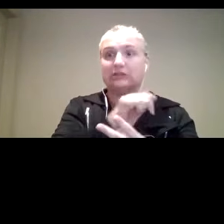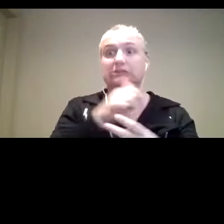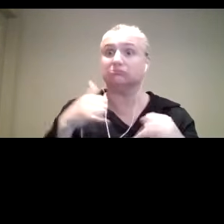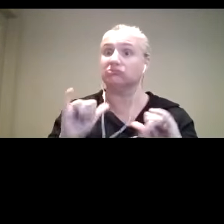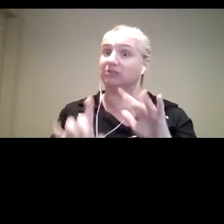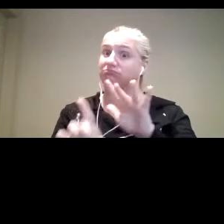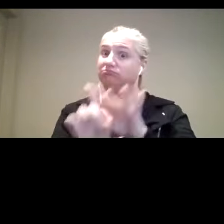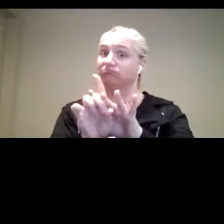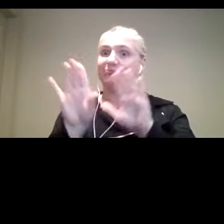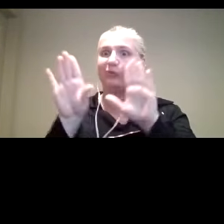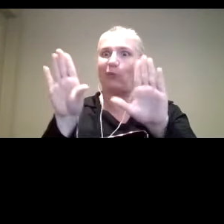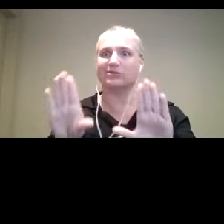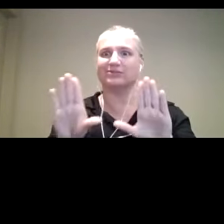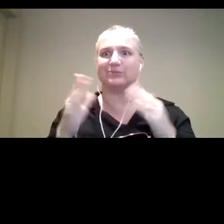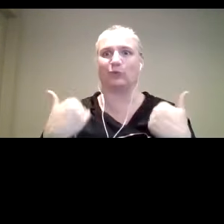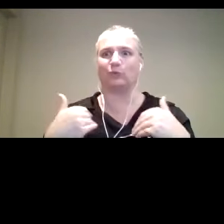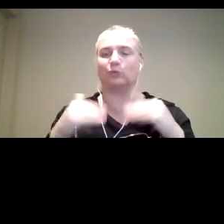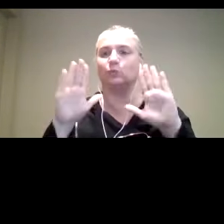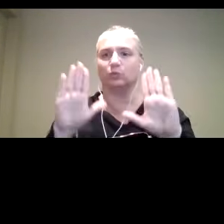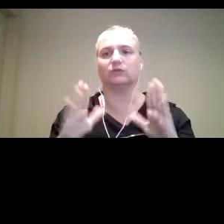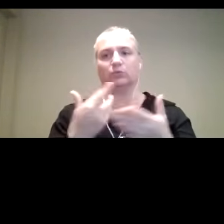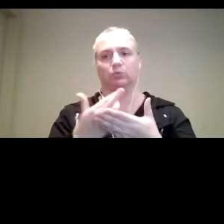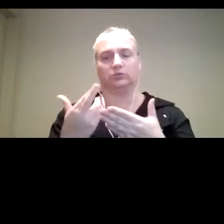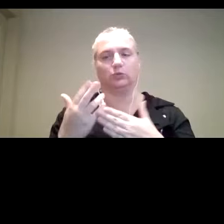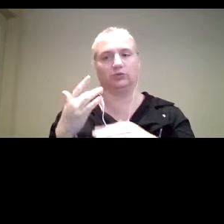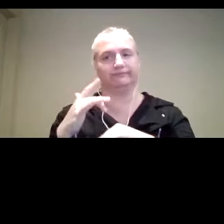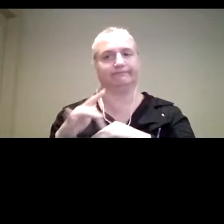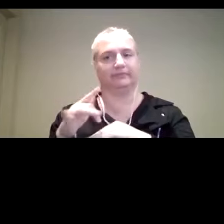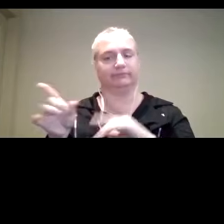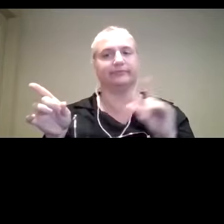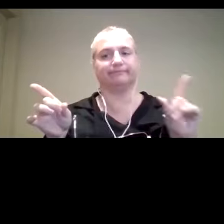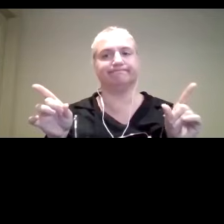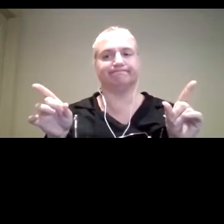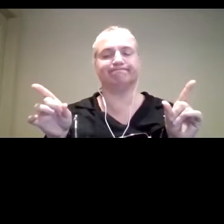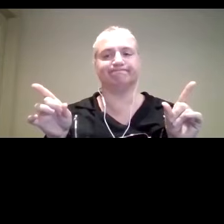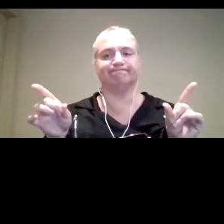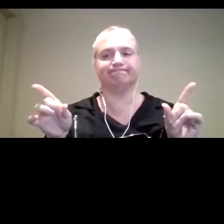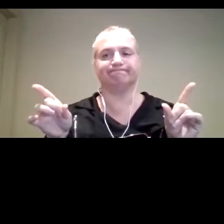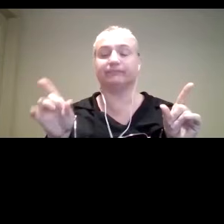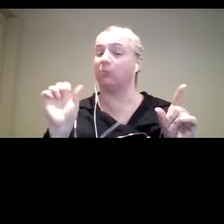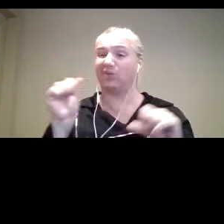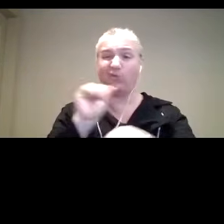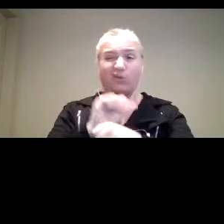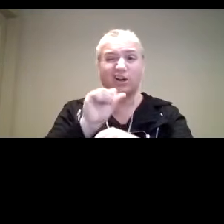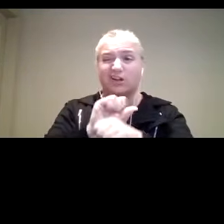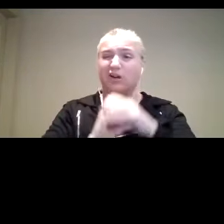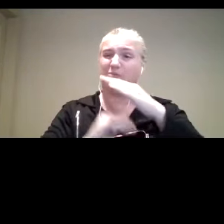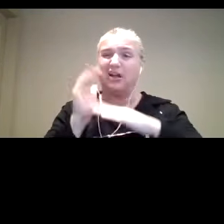They are awesome resources. And that work just had to build and build momentum behind it.